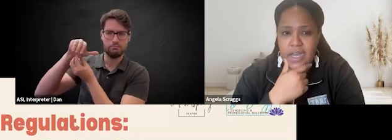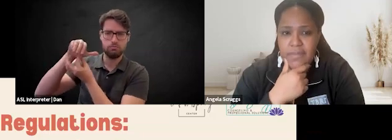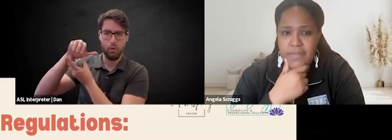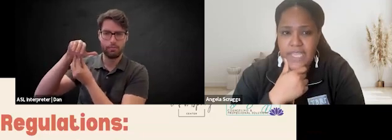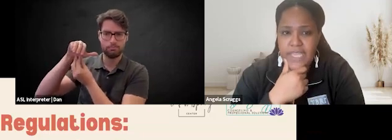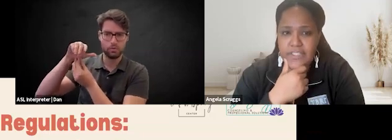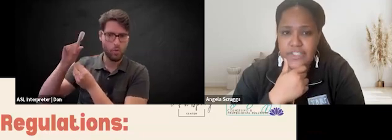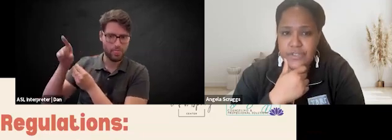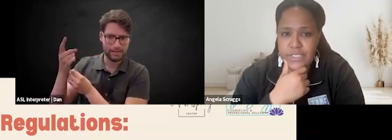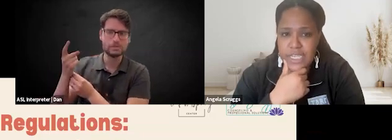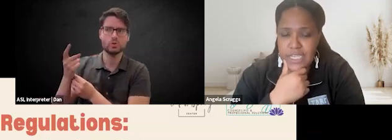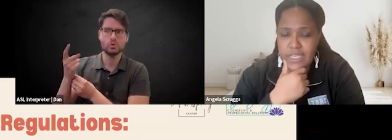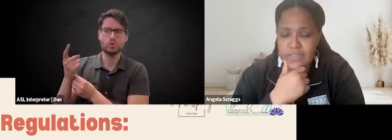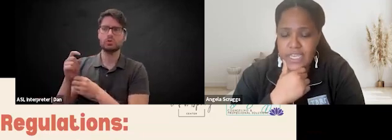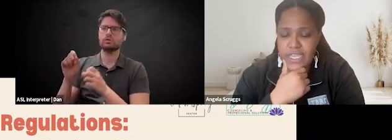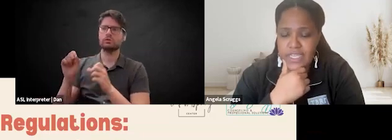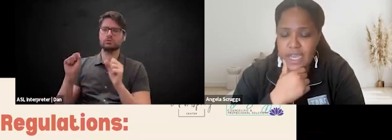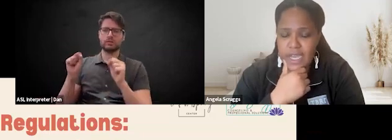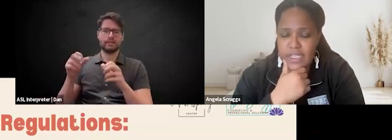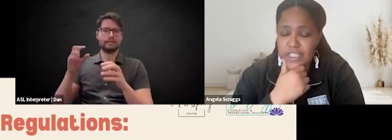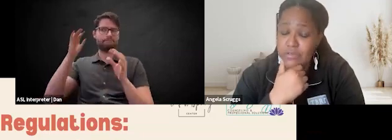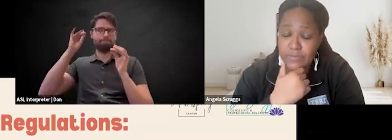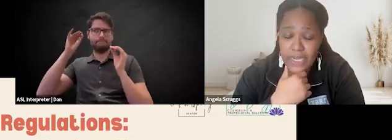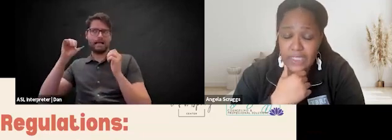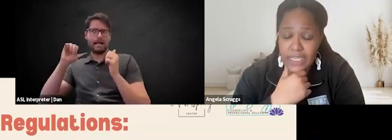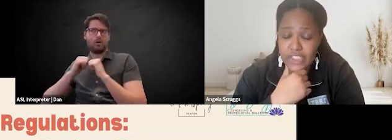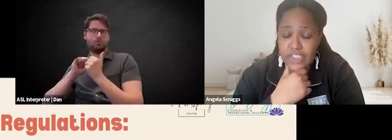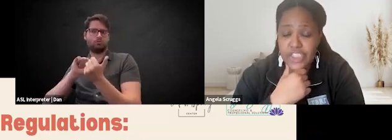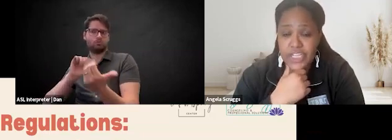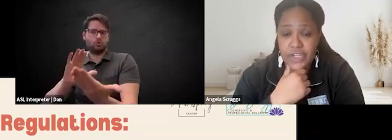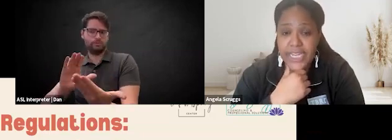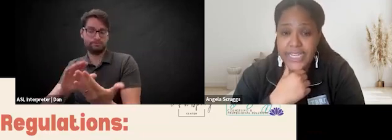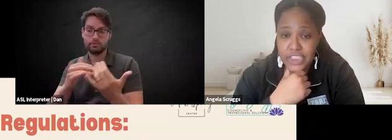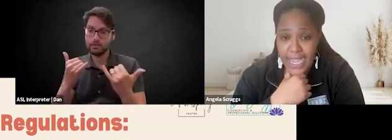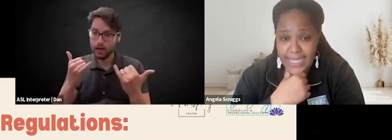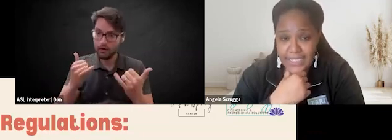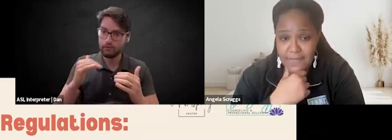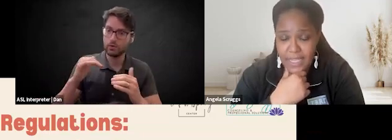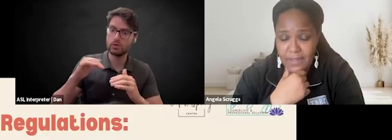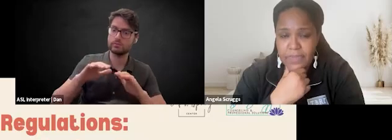um... is using the zones of regulation, check your engine activity.